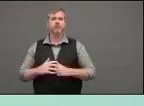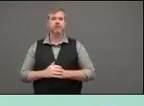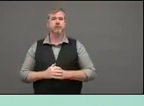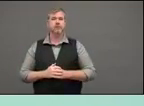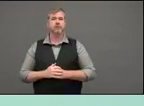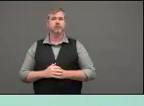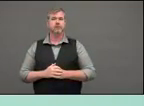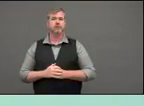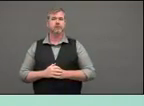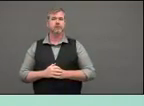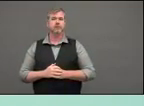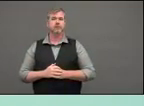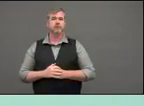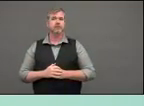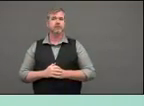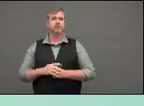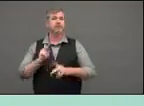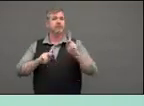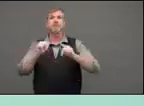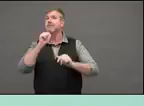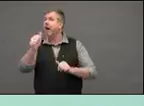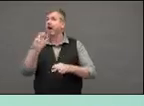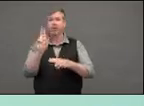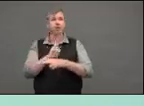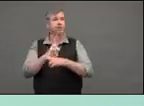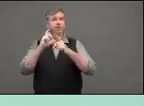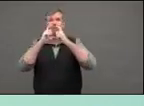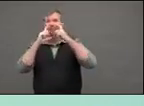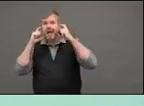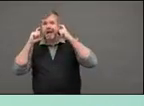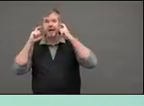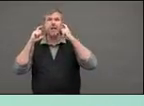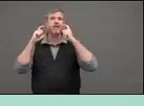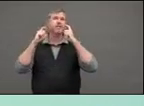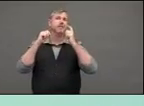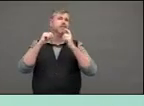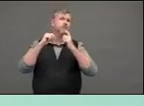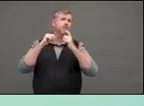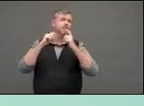i know that i need to do my part by wearing a face covering